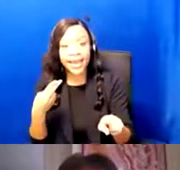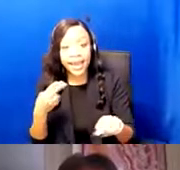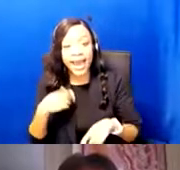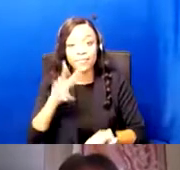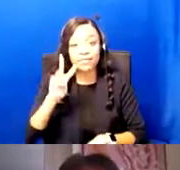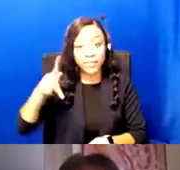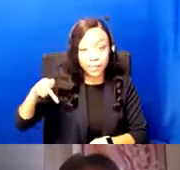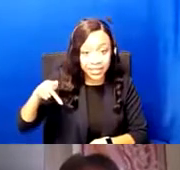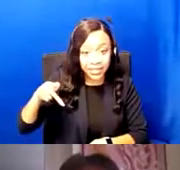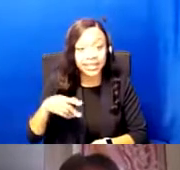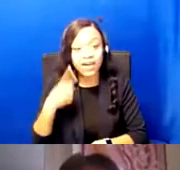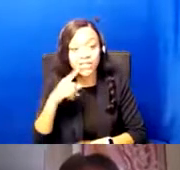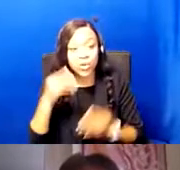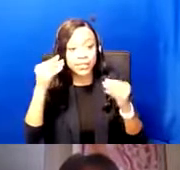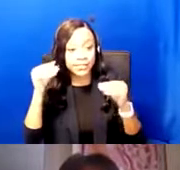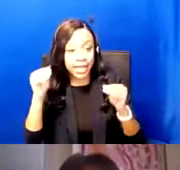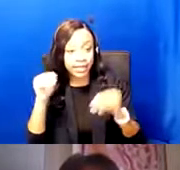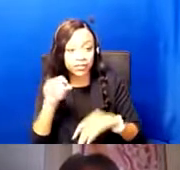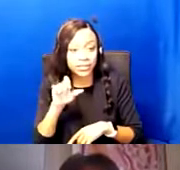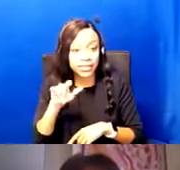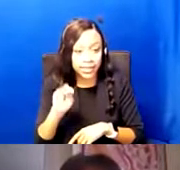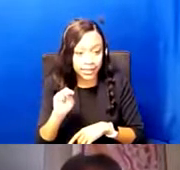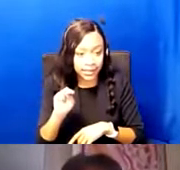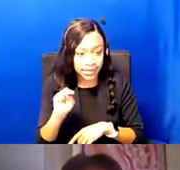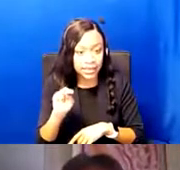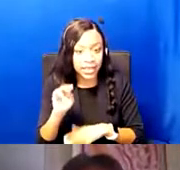from Sozo Artists from NYC and Linda Klonopin.